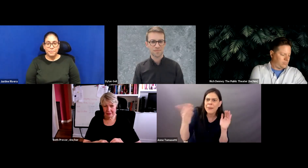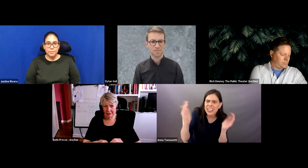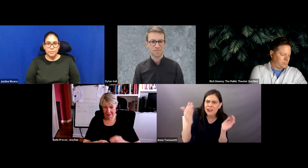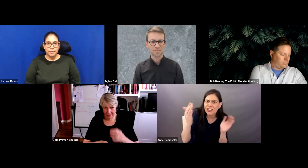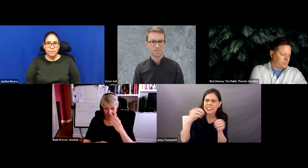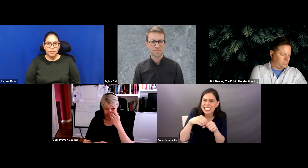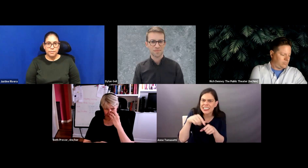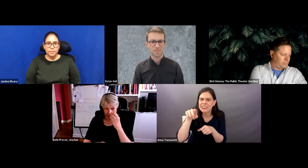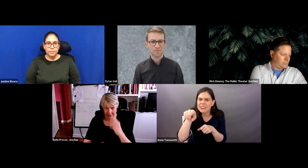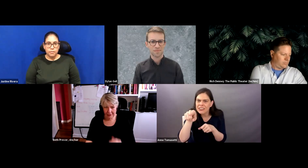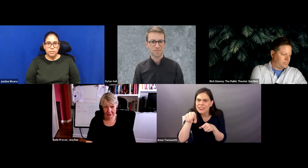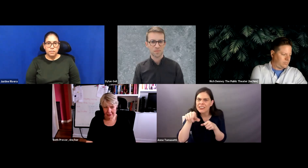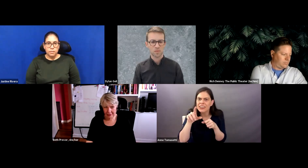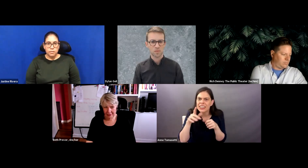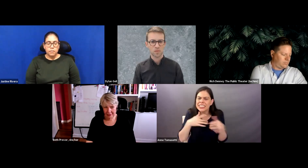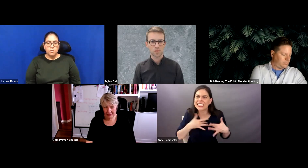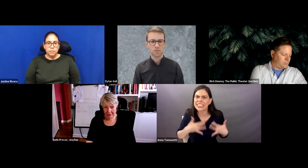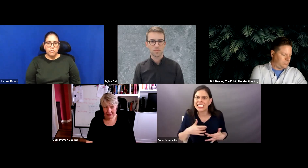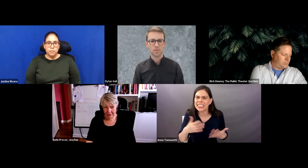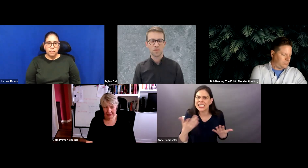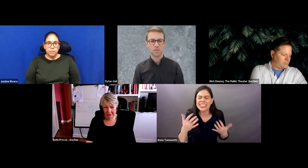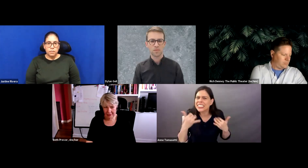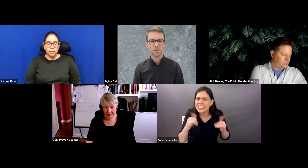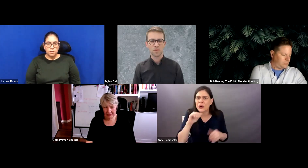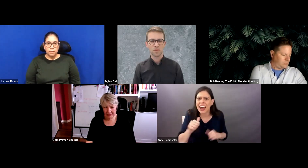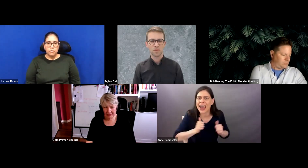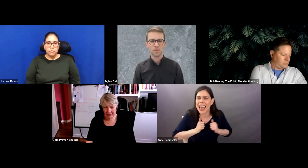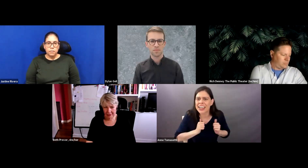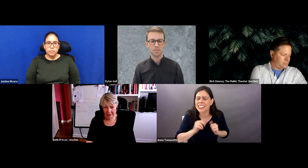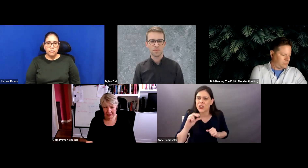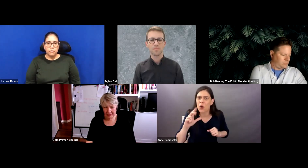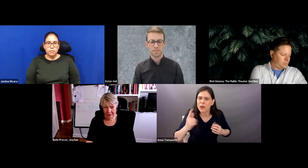York vibe, and I think that Dickie was able to mirror that.